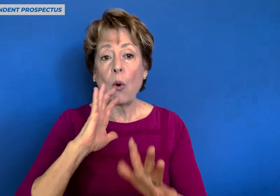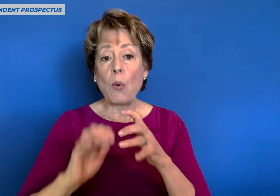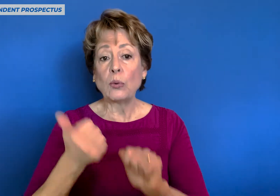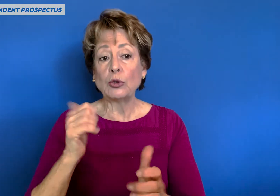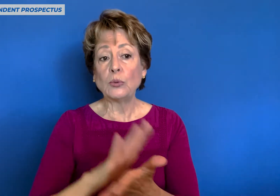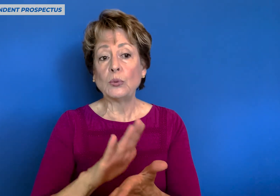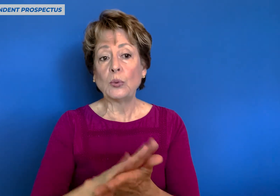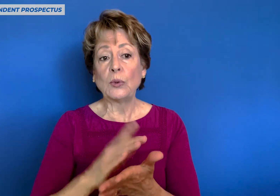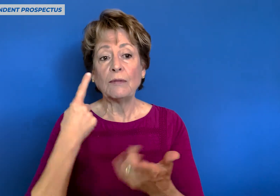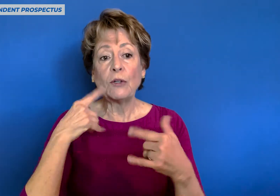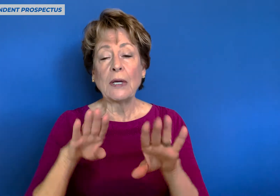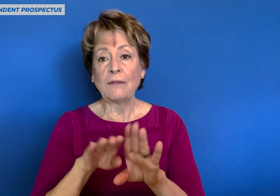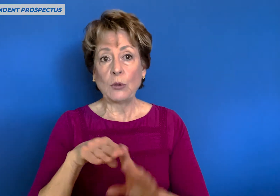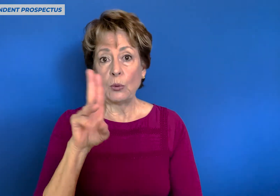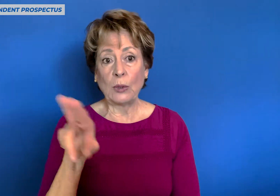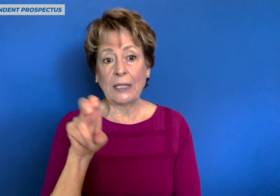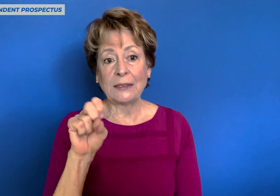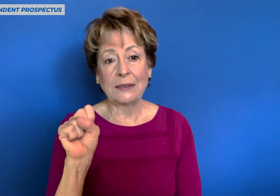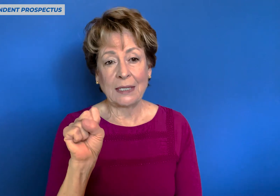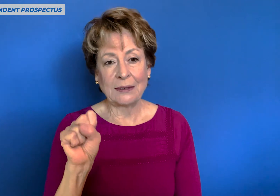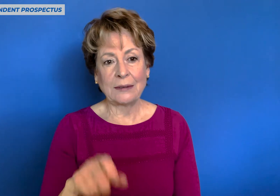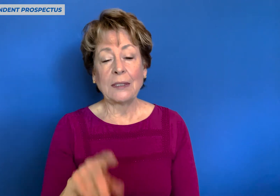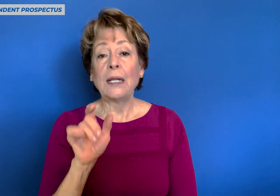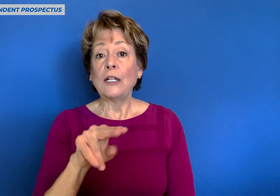the second-oldest school for the deaf in the United States.